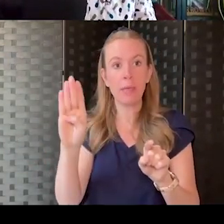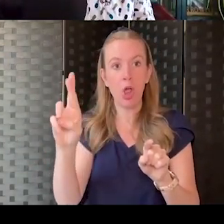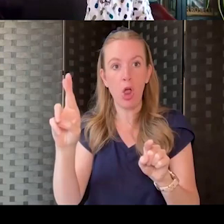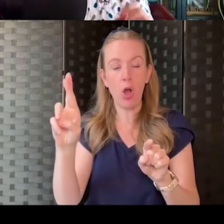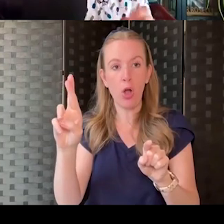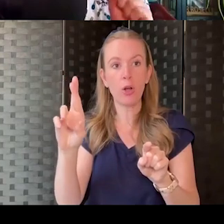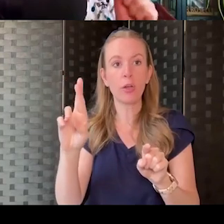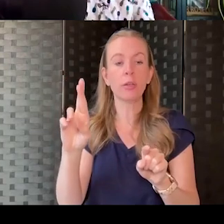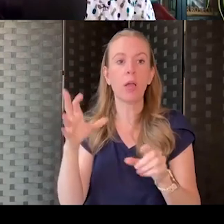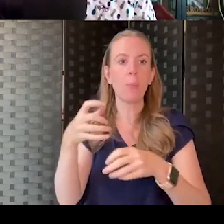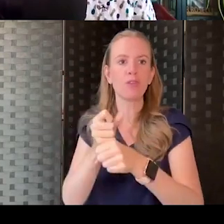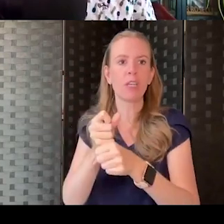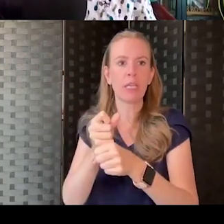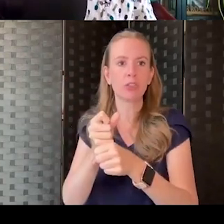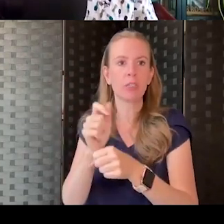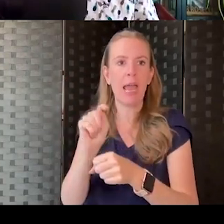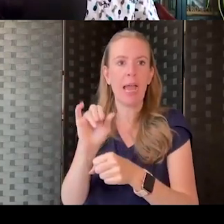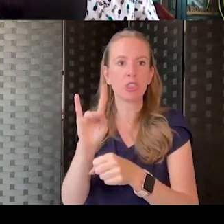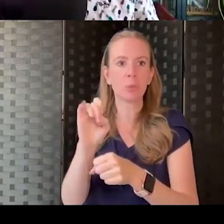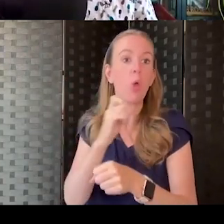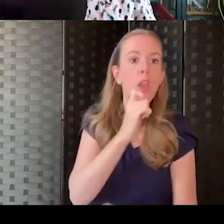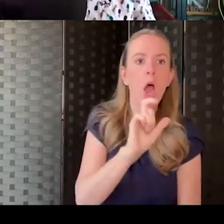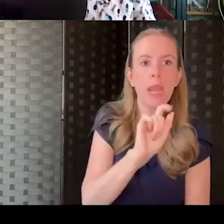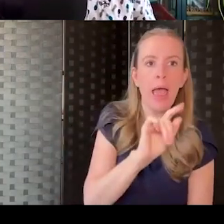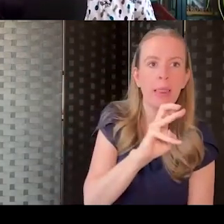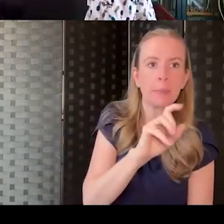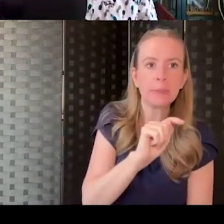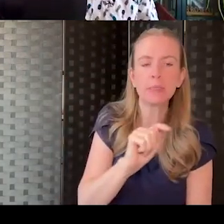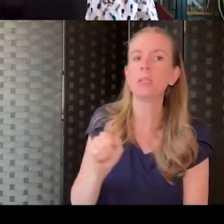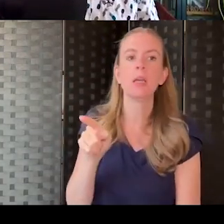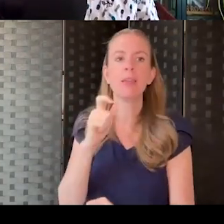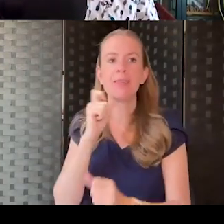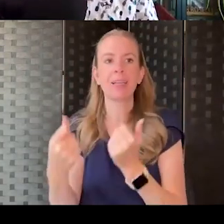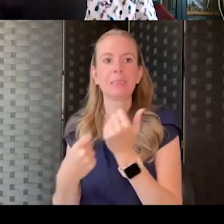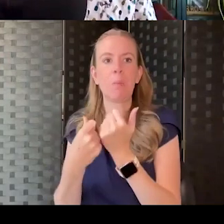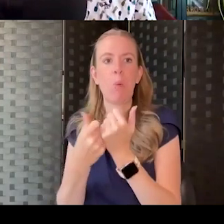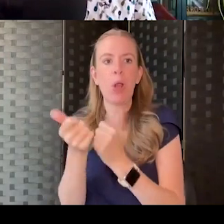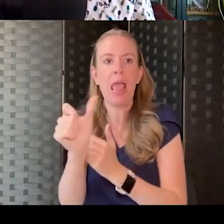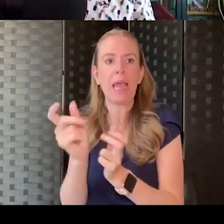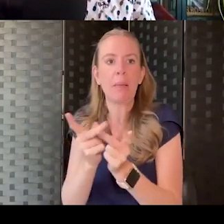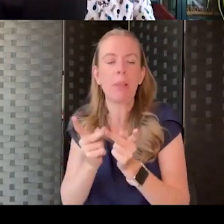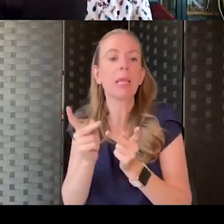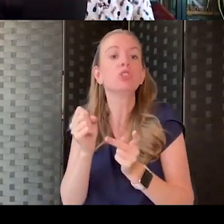attribute, not the element, has no practical support anyway. Pretend it doesn't support and